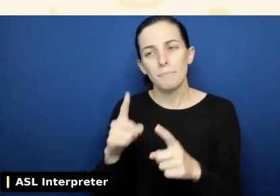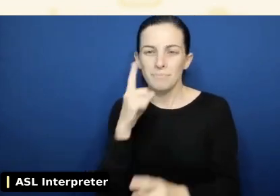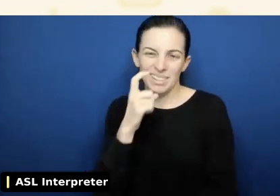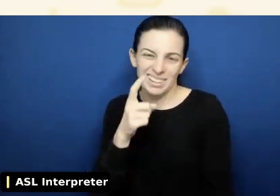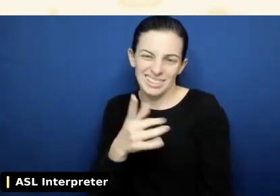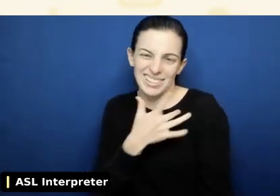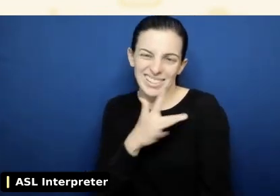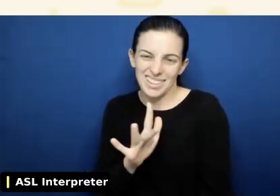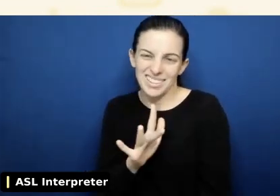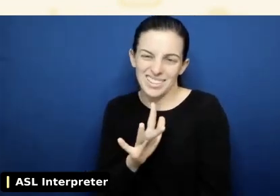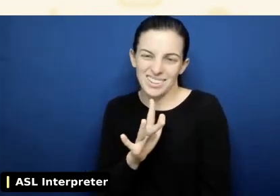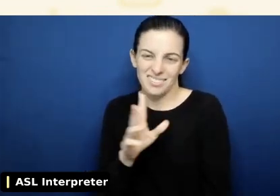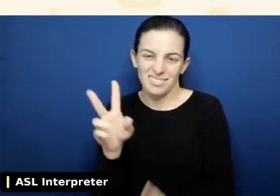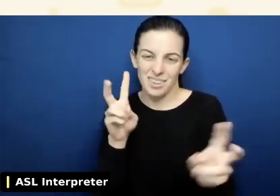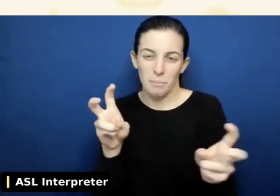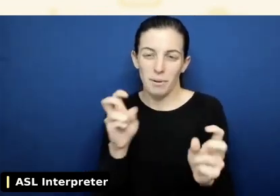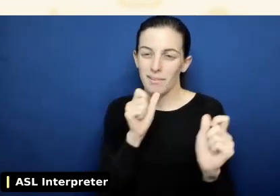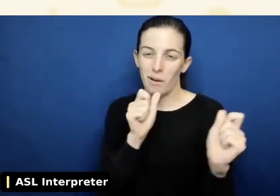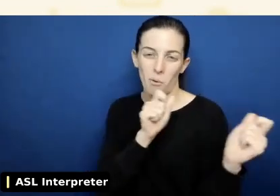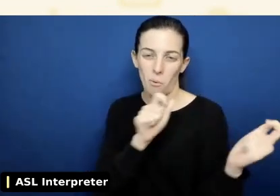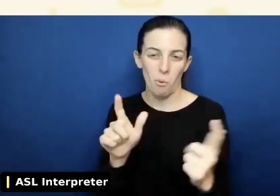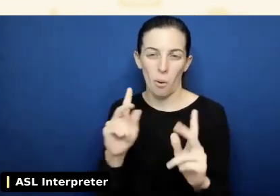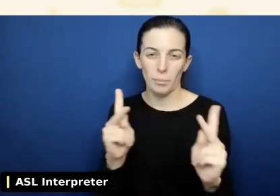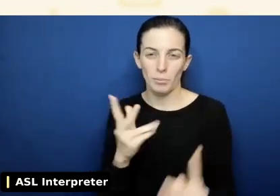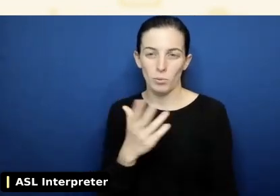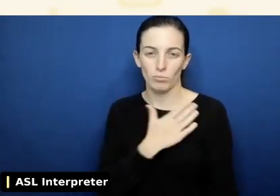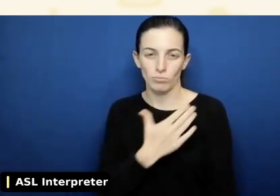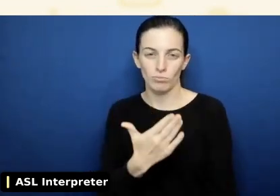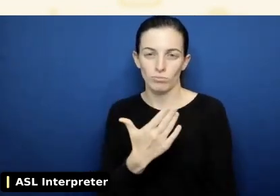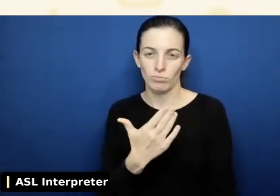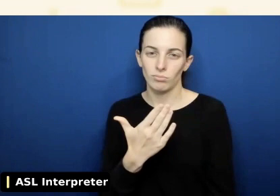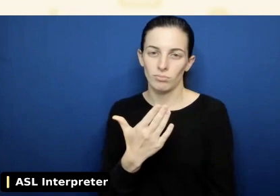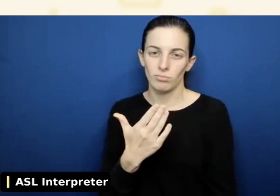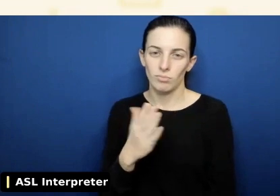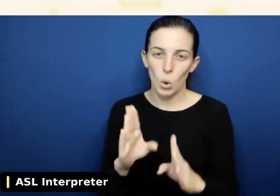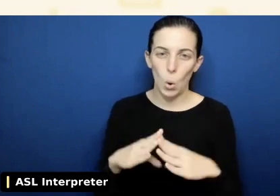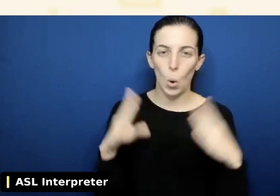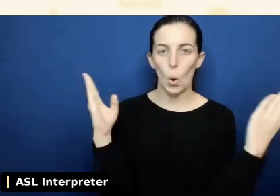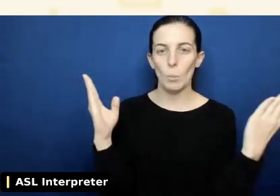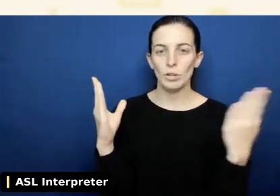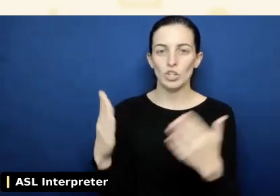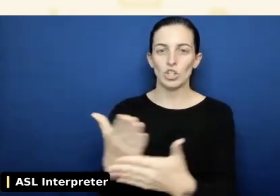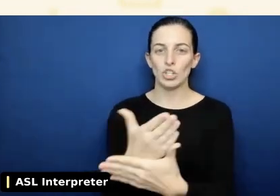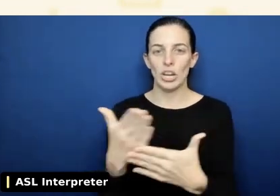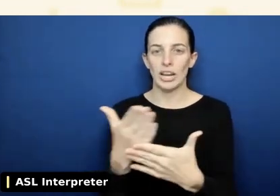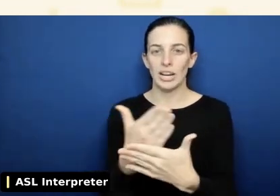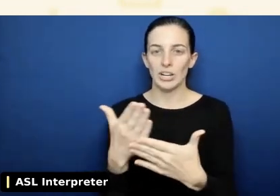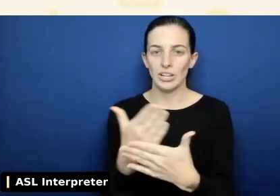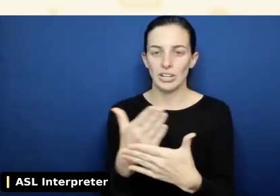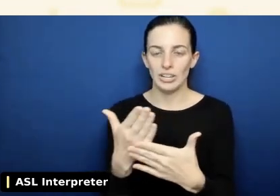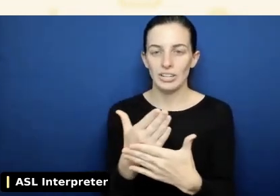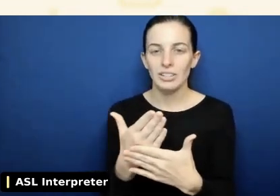Not everyone is open to share this, which is absolutely fine.